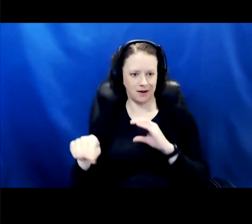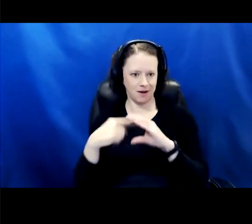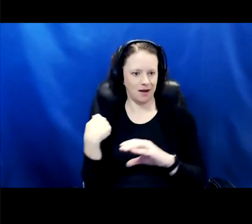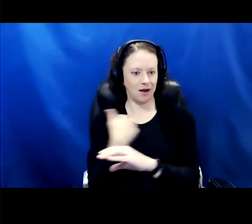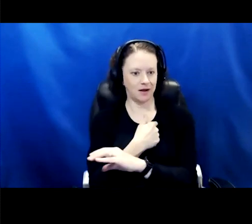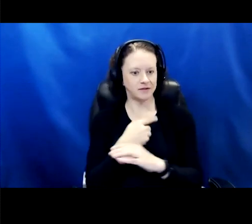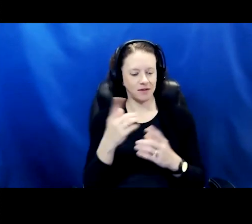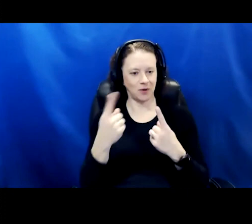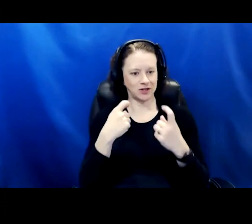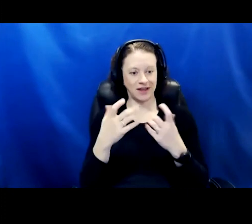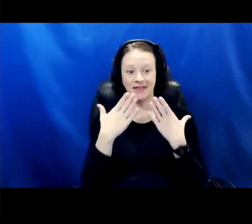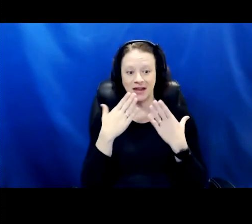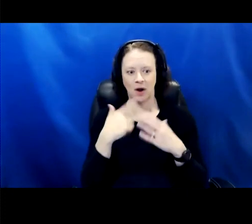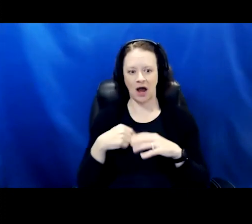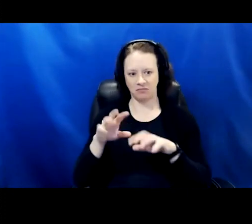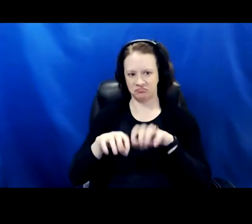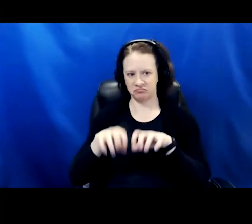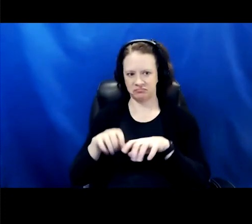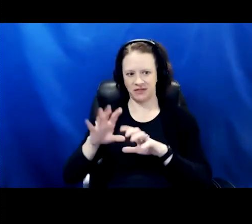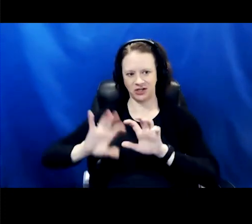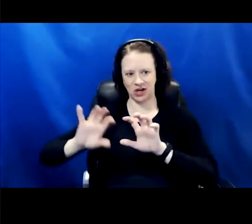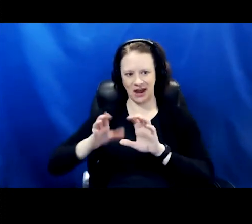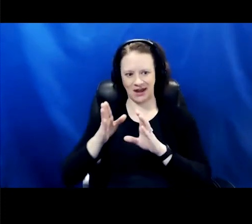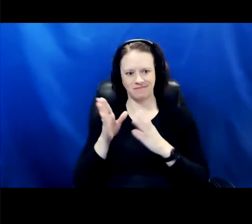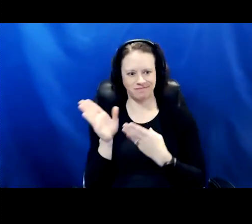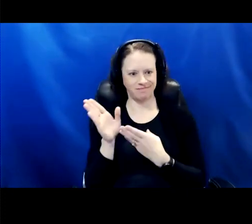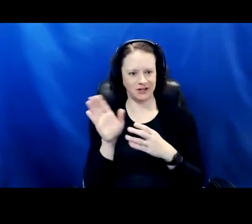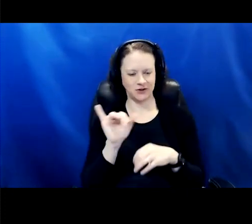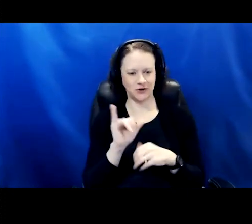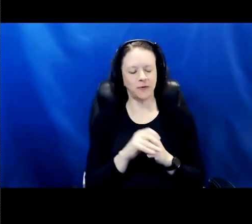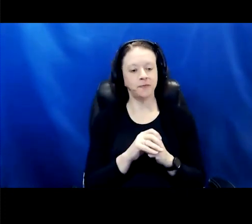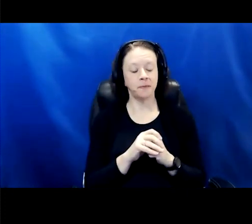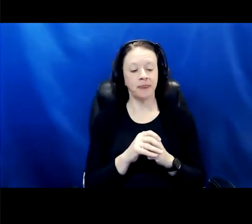Thank you, and I've put that in the chat, as well. [Susan] And finally, we will be sending,